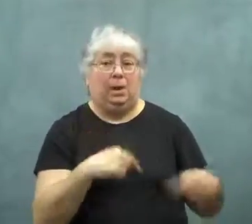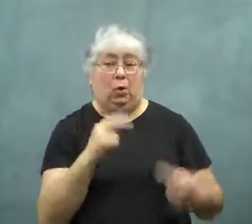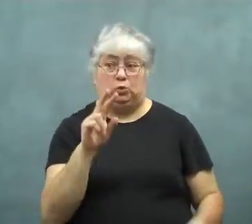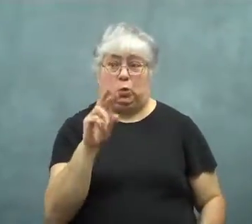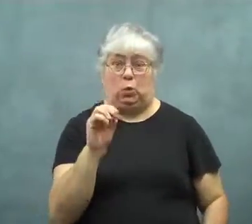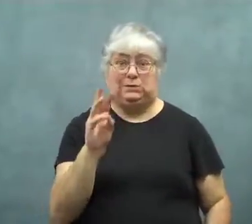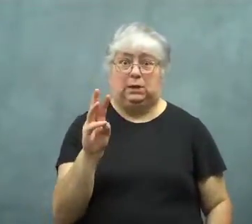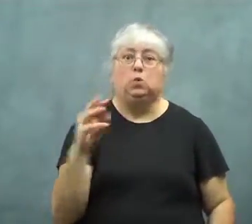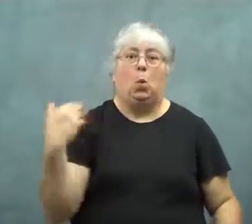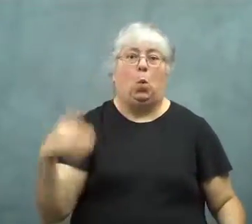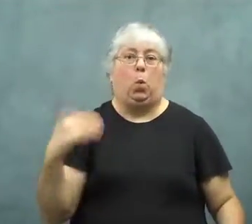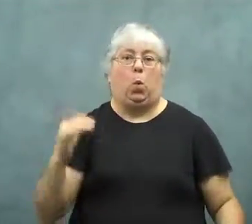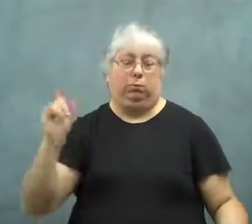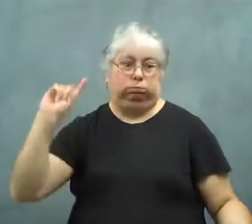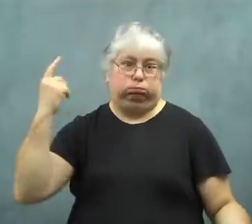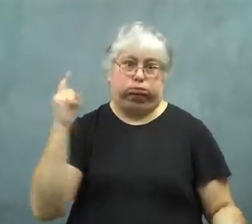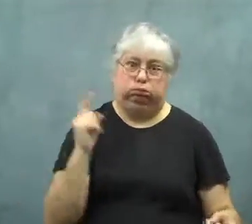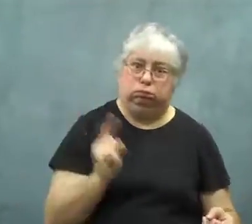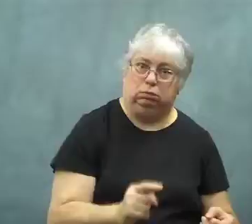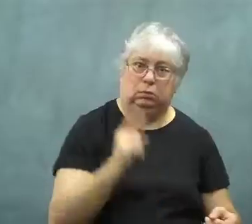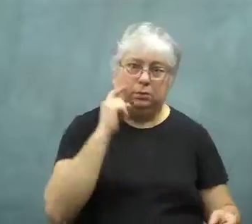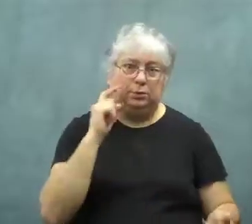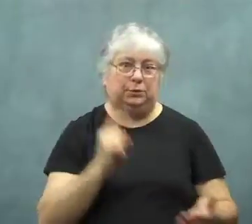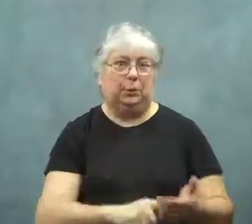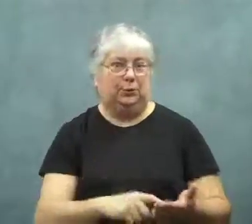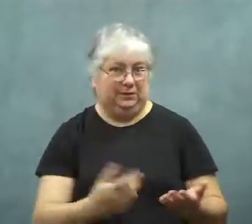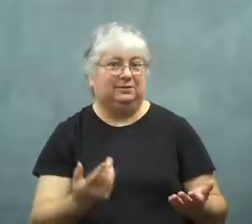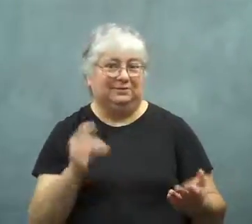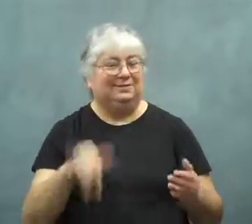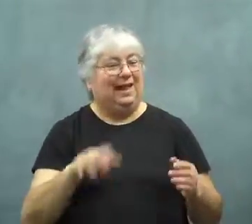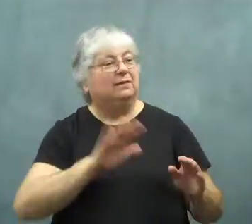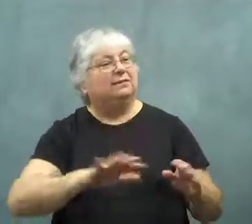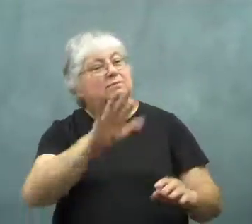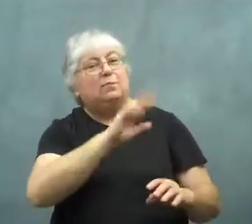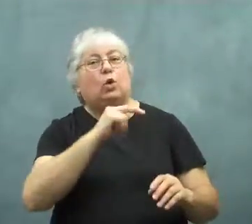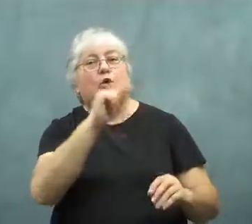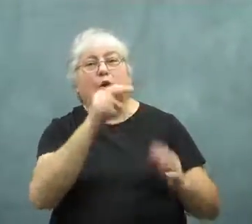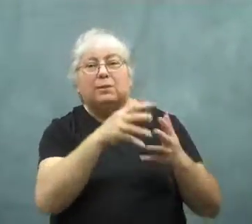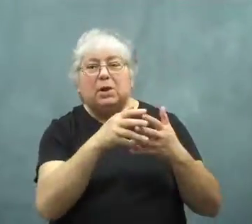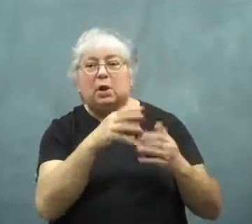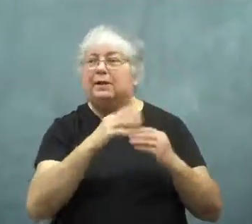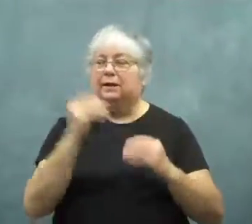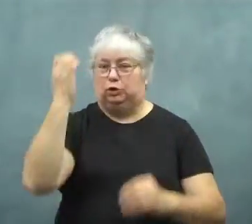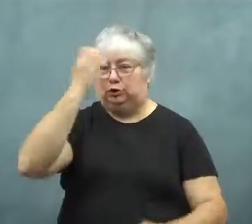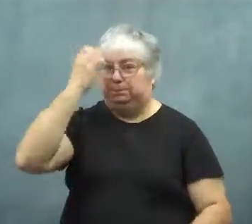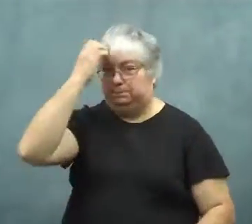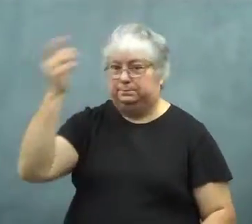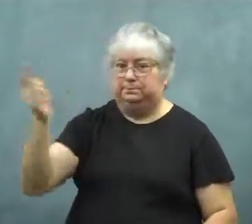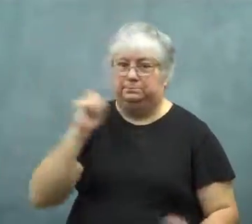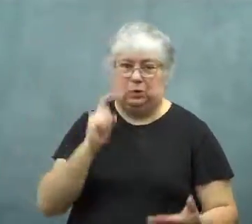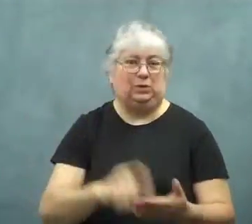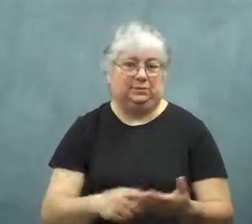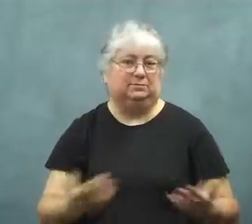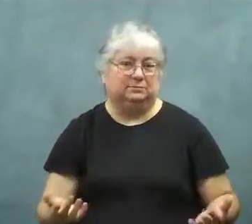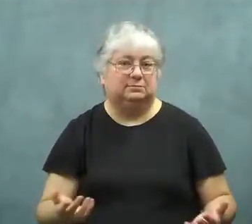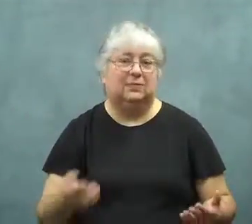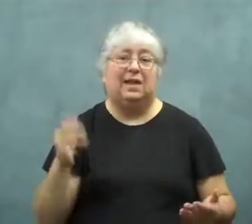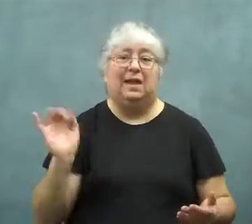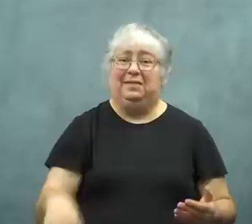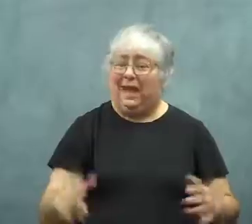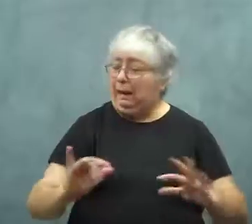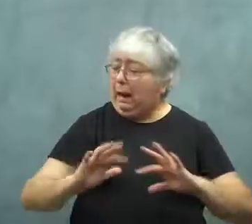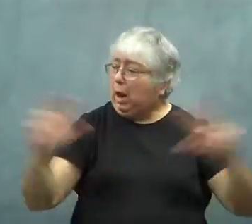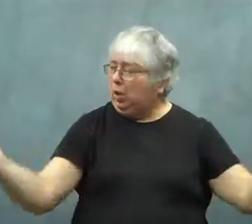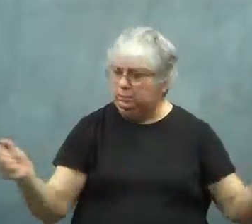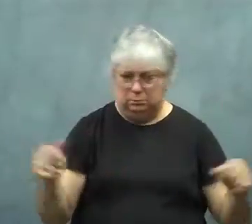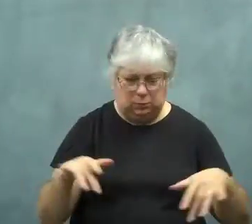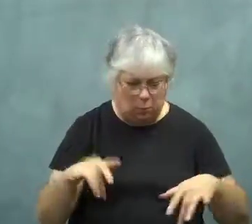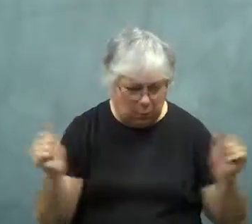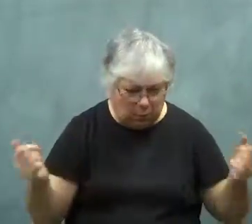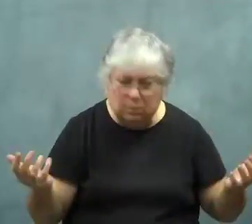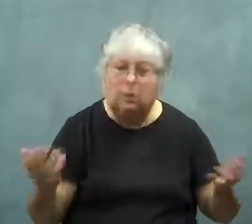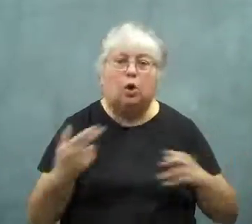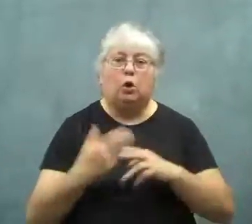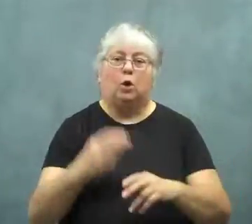But since 2006, there has been a decrease in the numbers of tame bees.